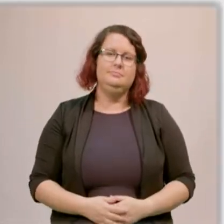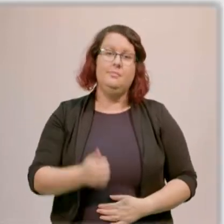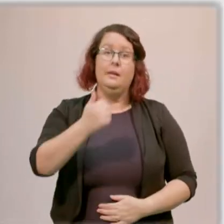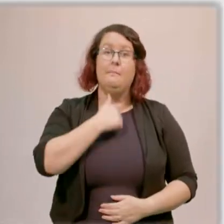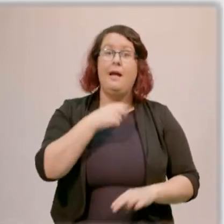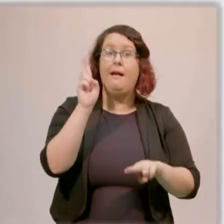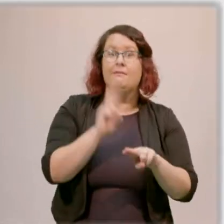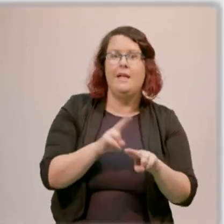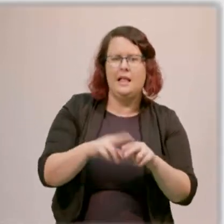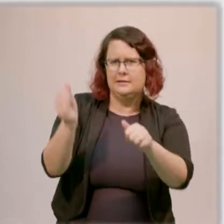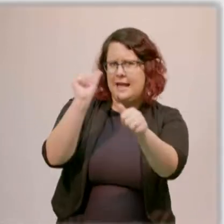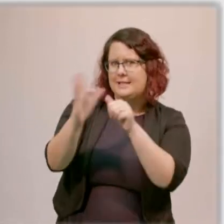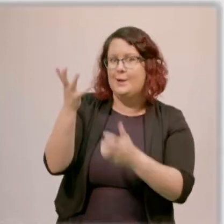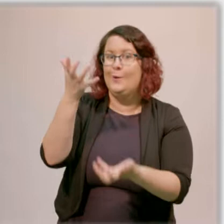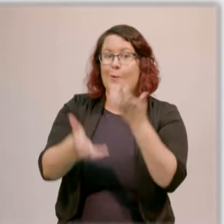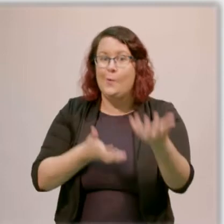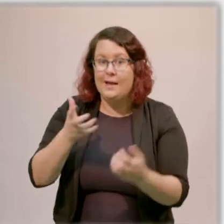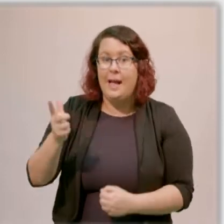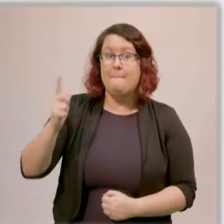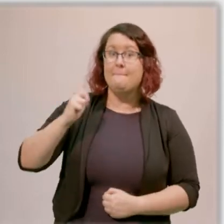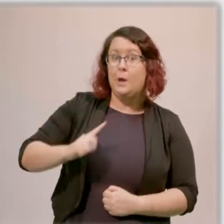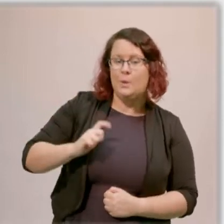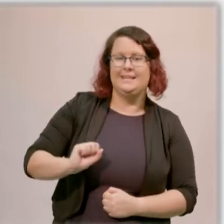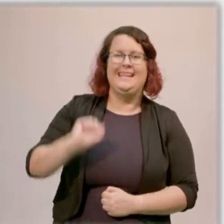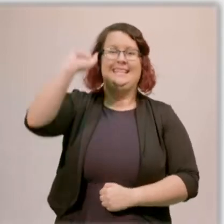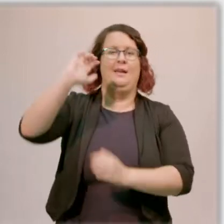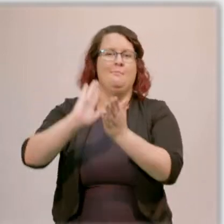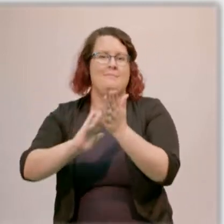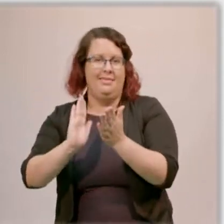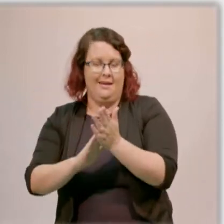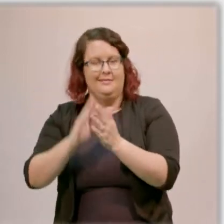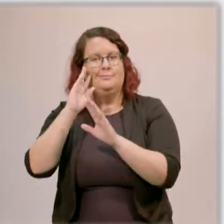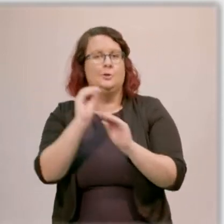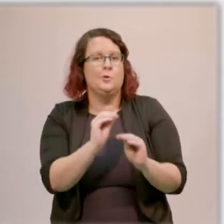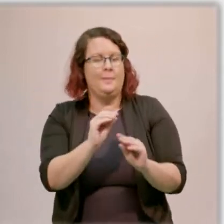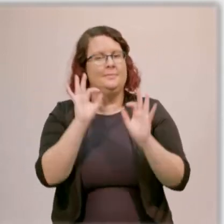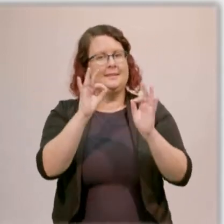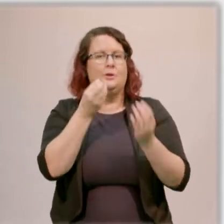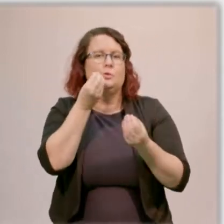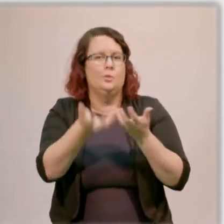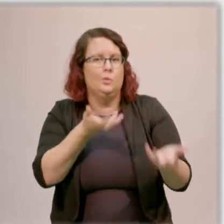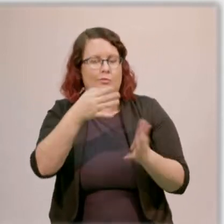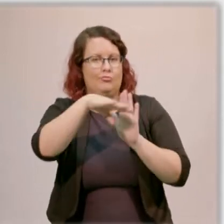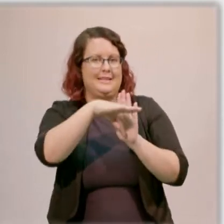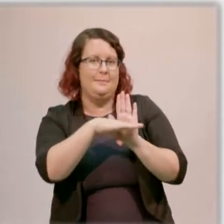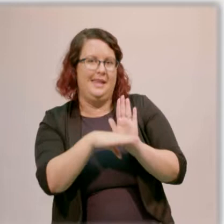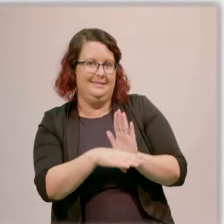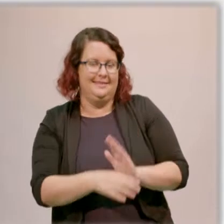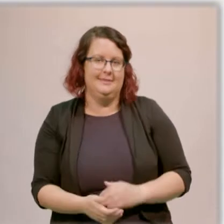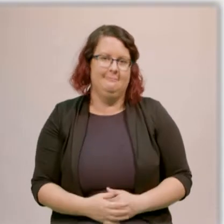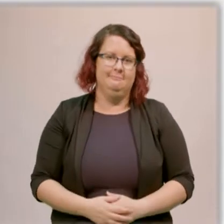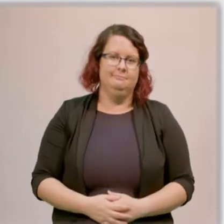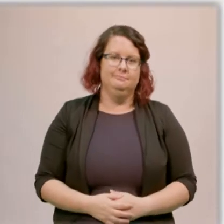"My father is an excellent cook because his mother taught him special recipes."